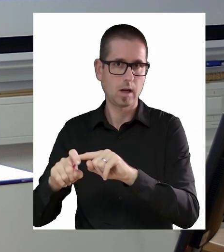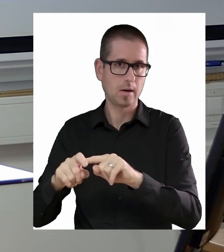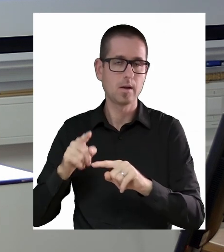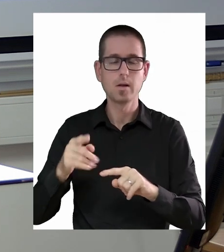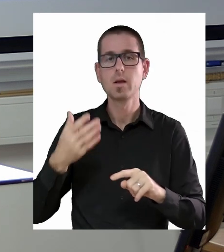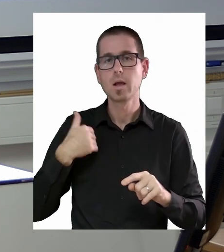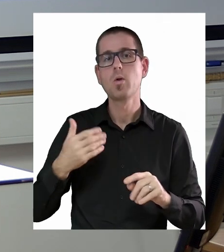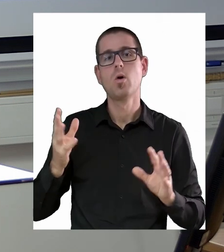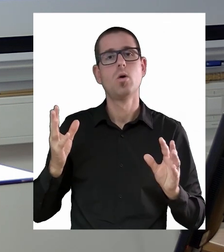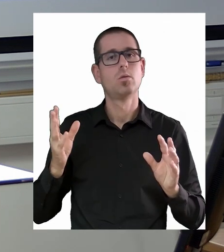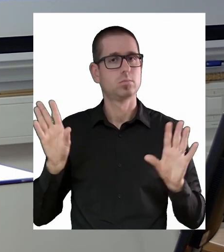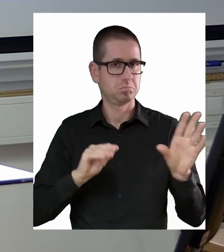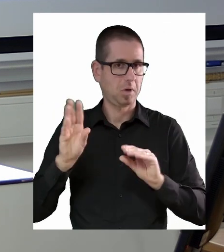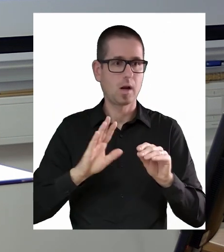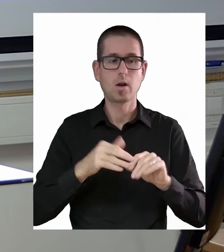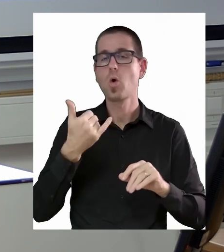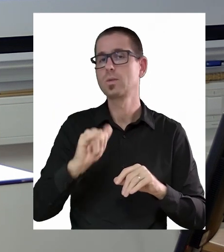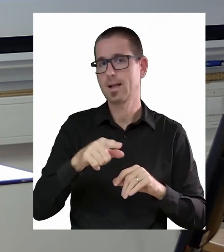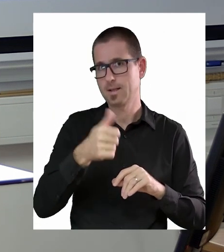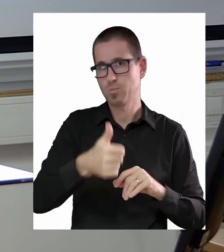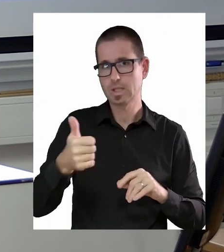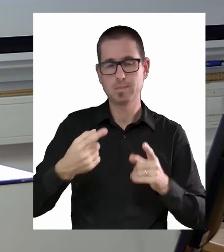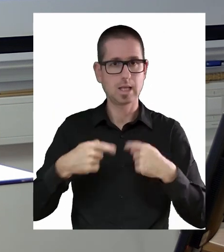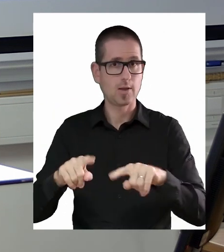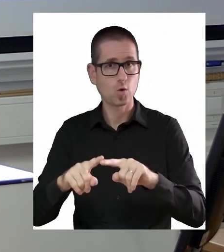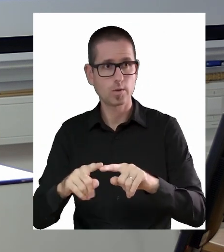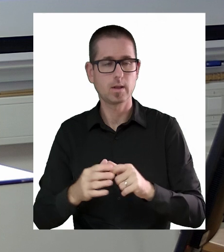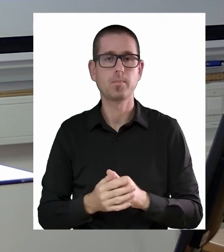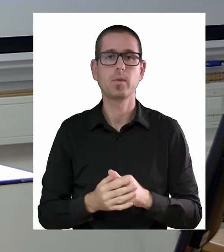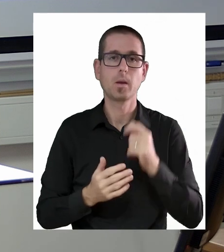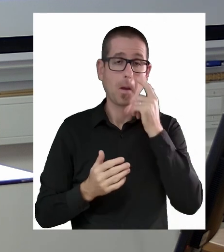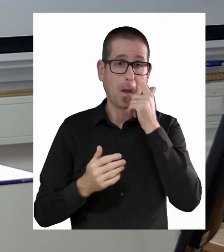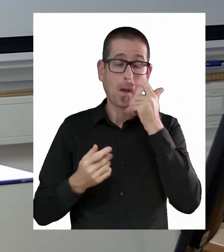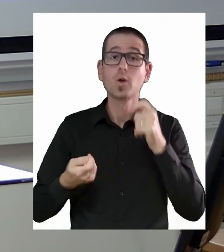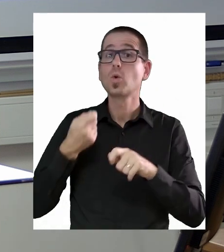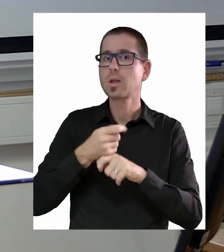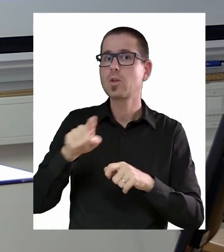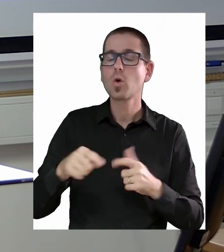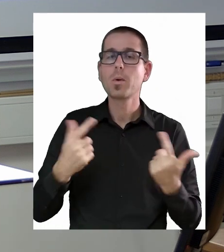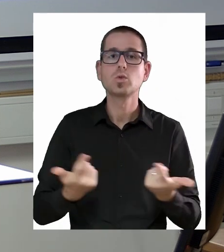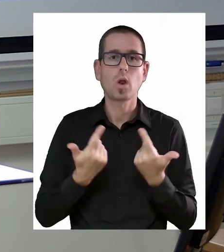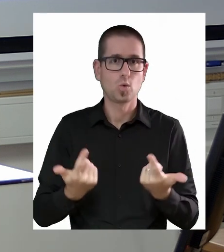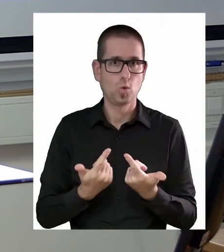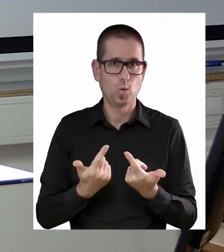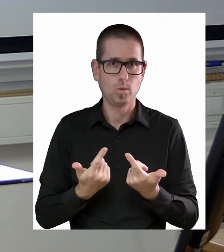within each microlearning unit. Additionally, they can be invited